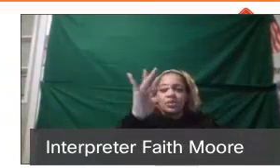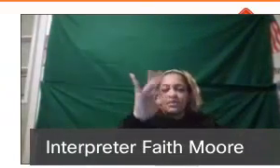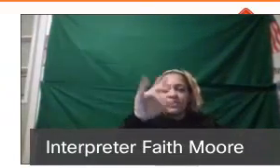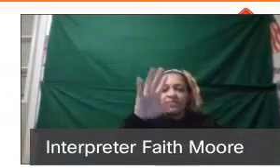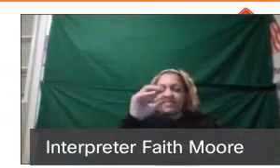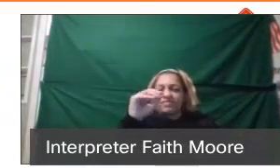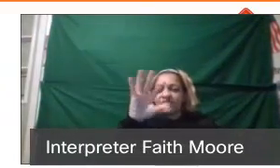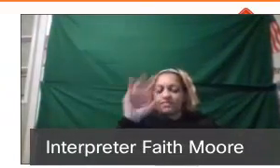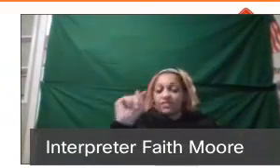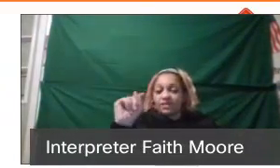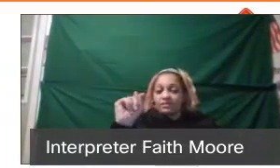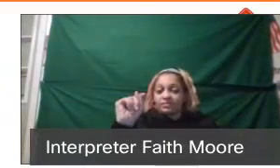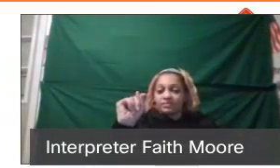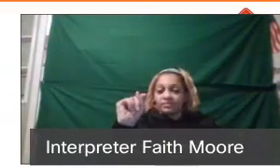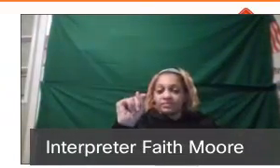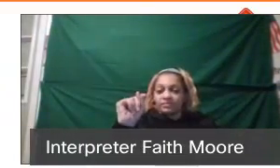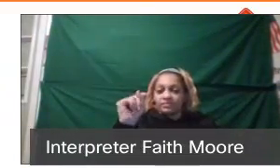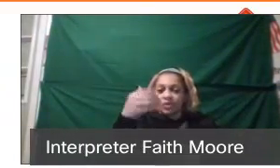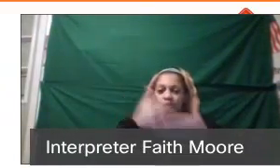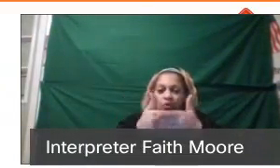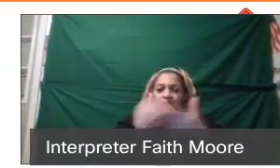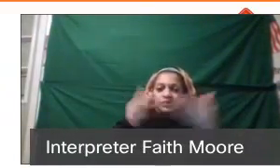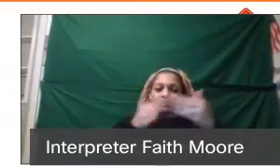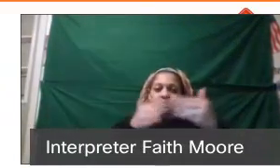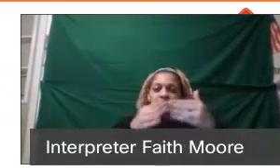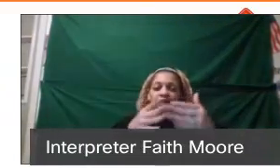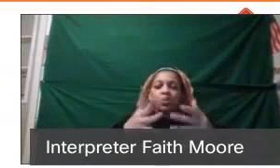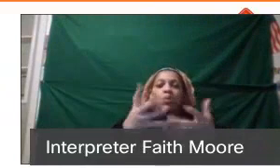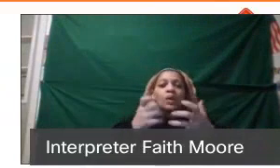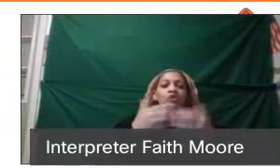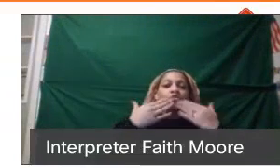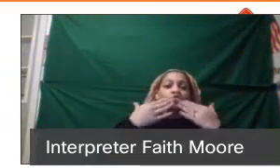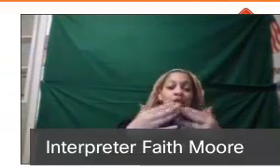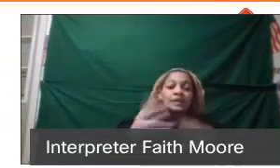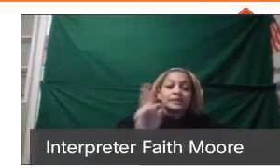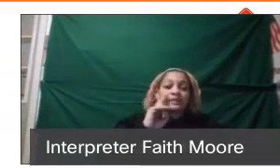We, we want to have set good site lines, you know, at the intersection. So that.